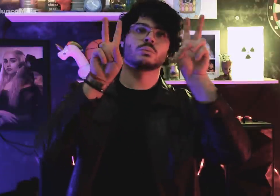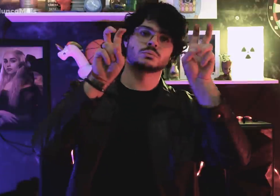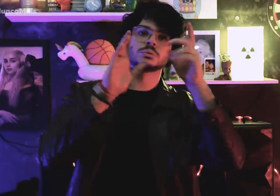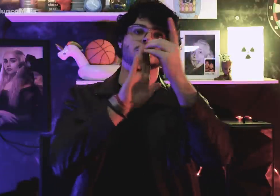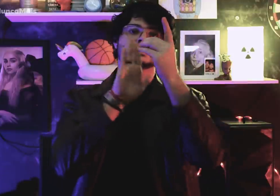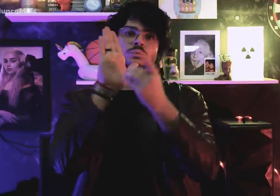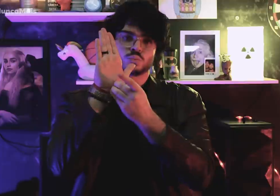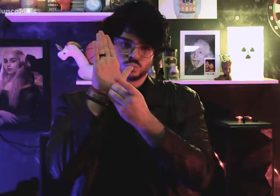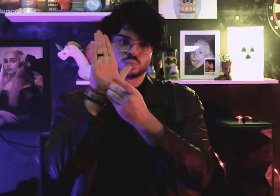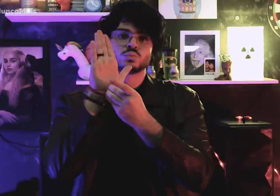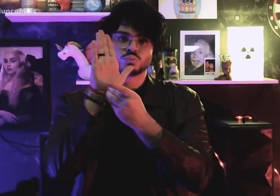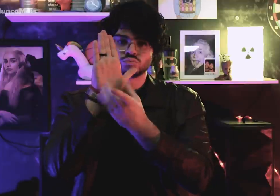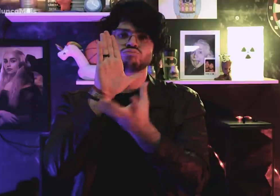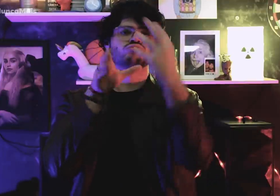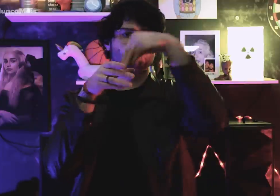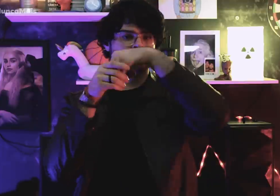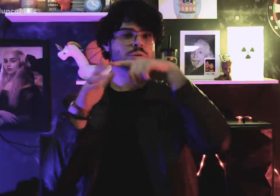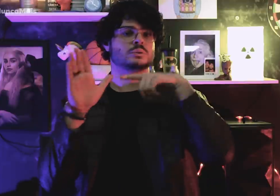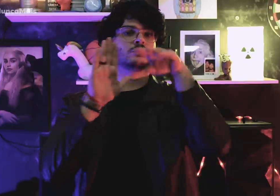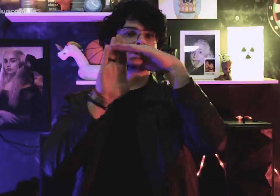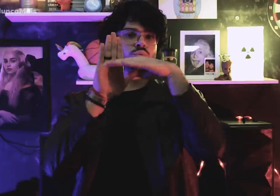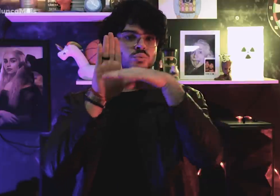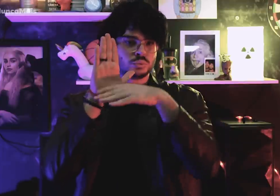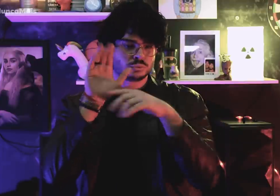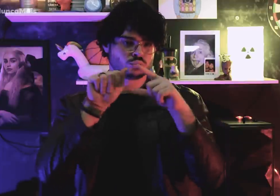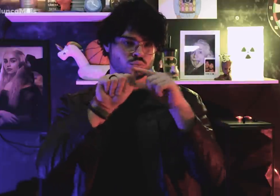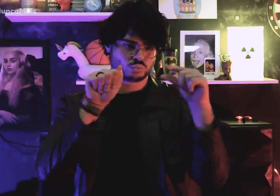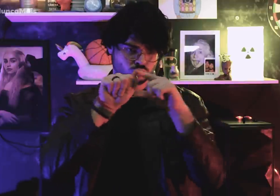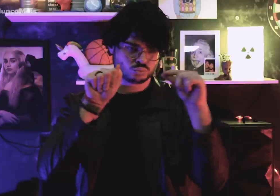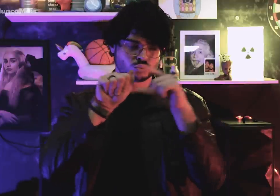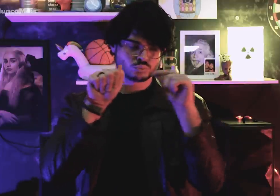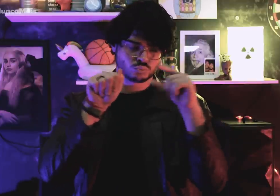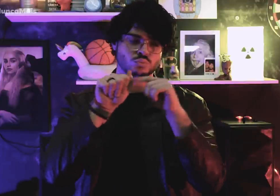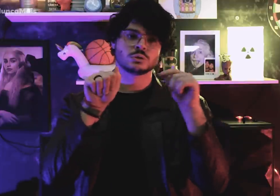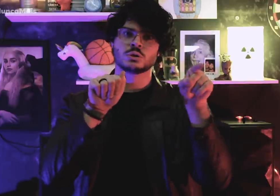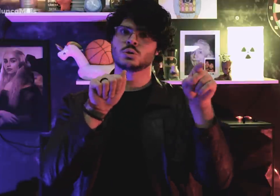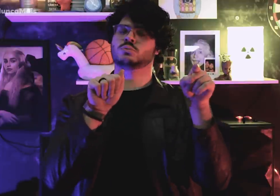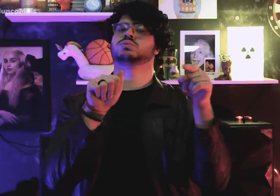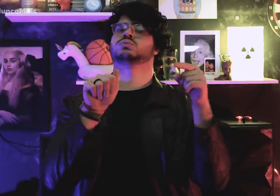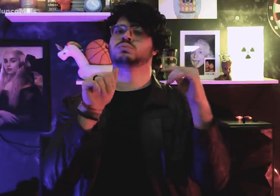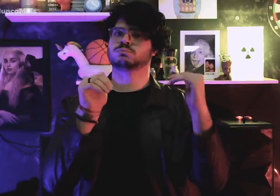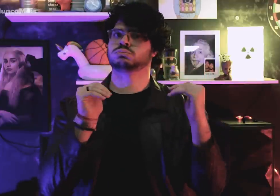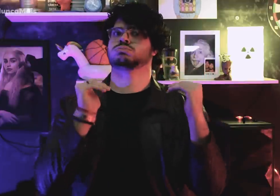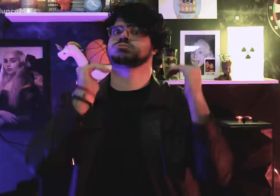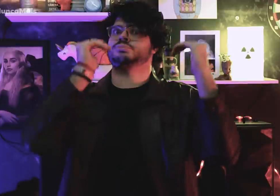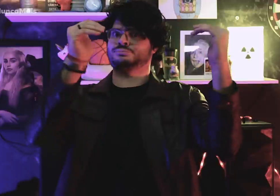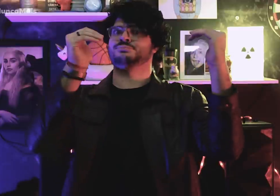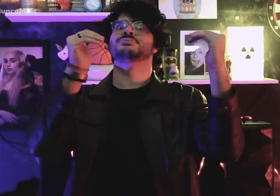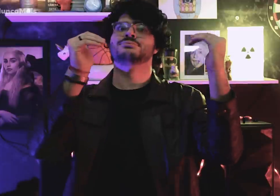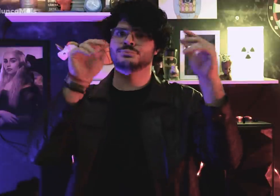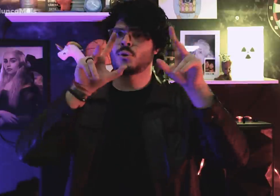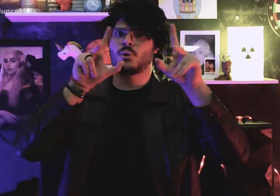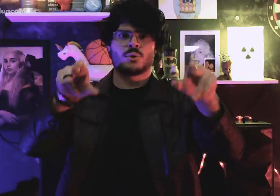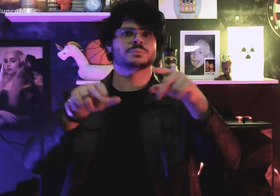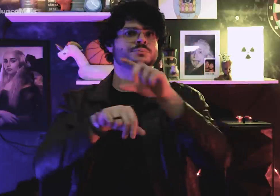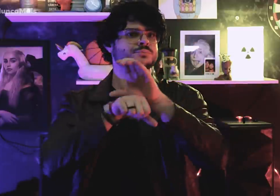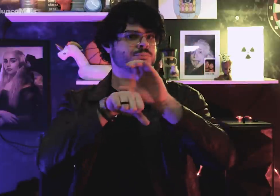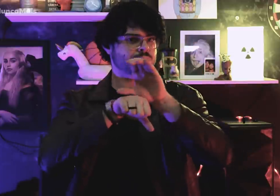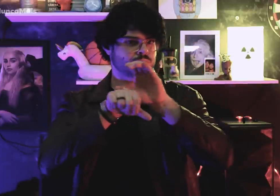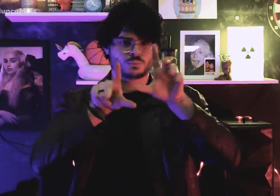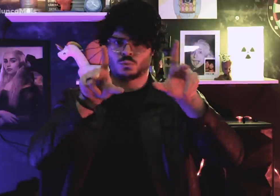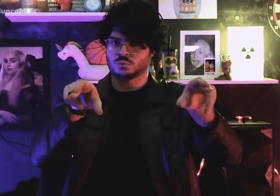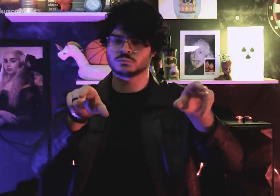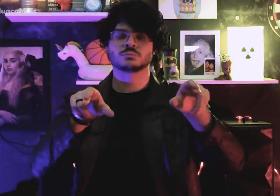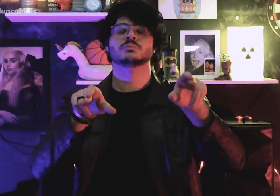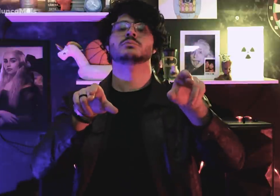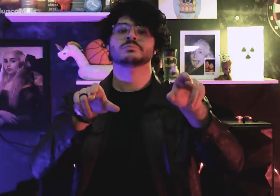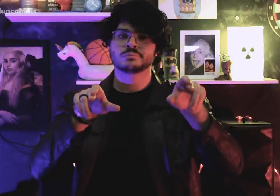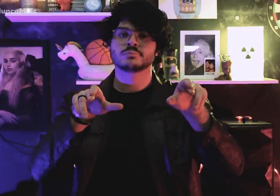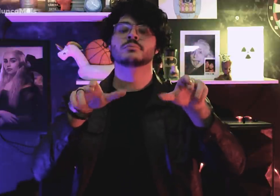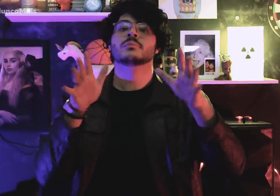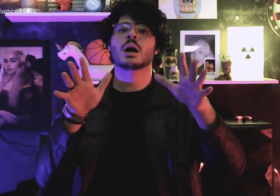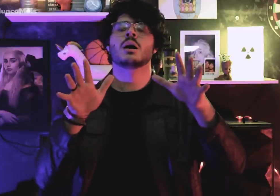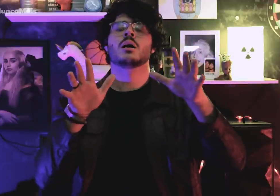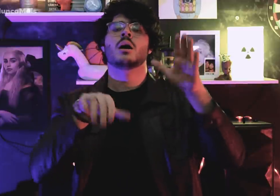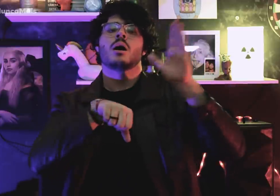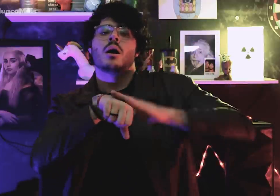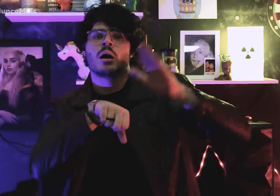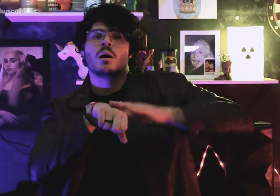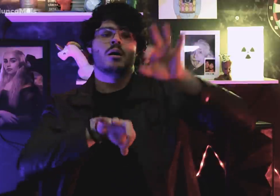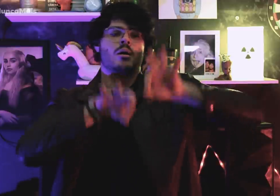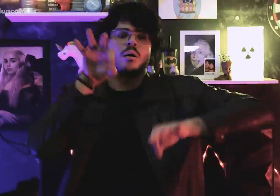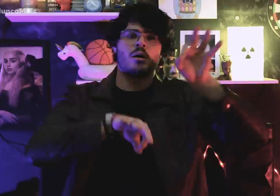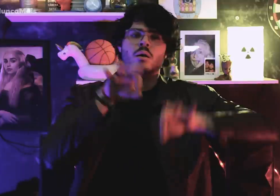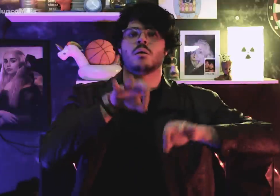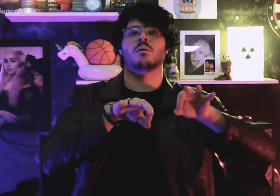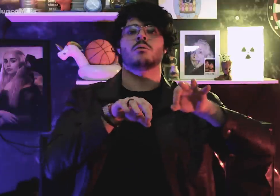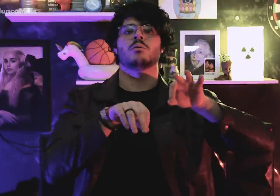It is like a decree with articles and laws above the Federal Constitution